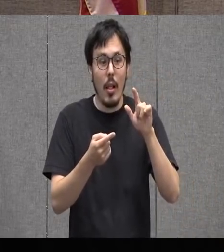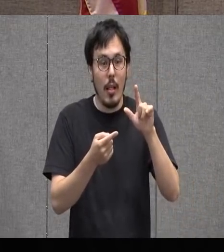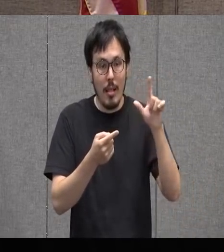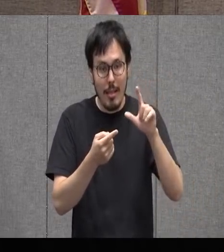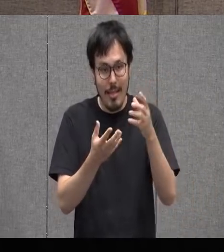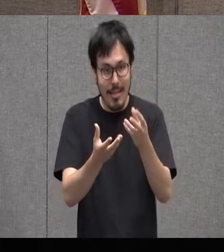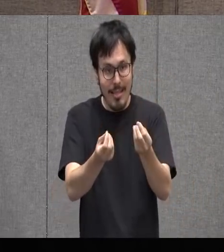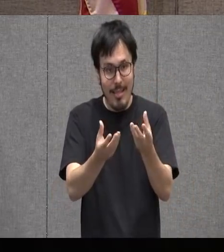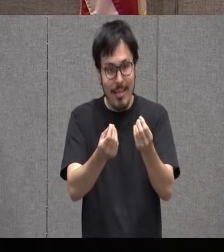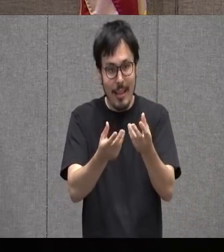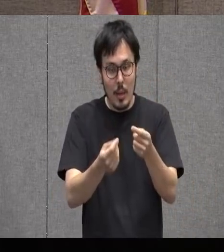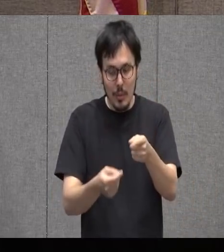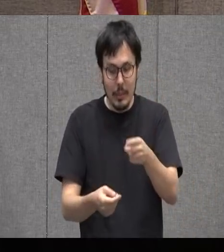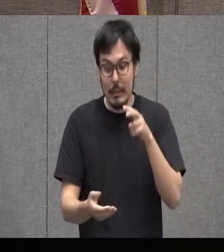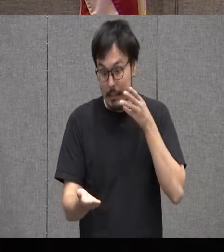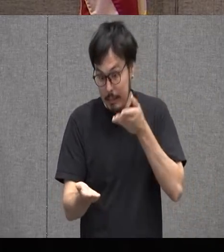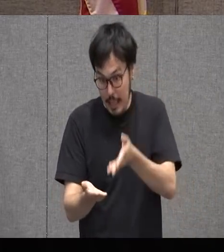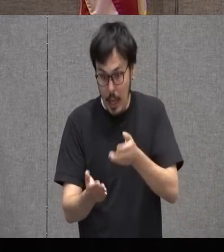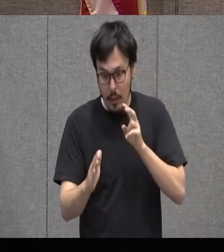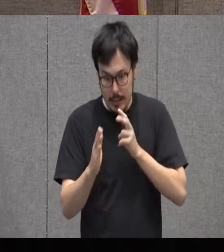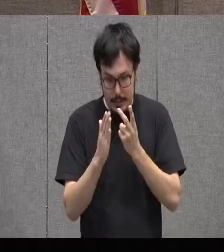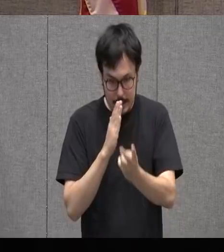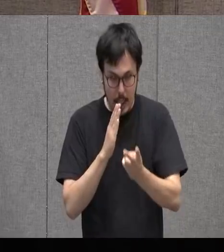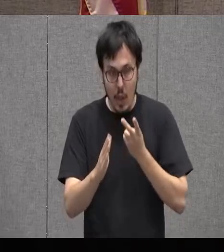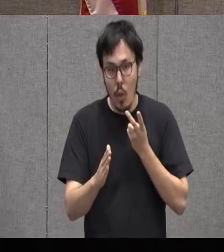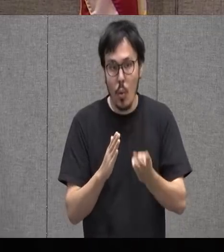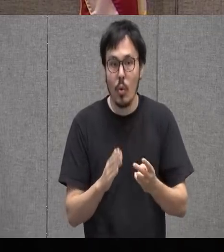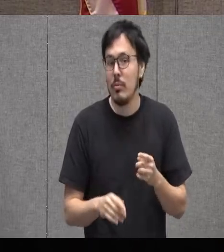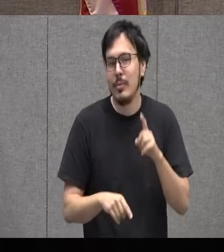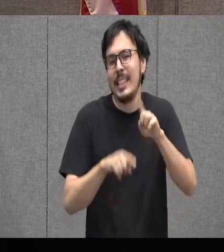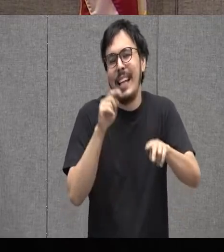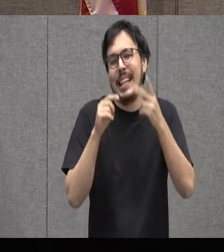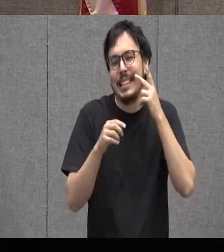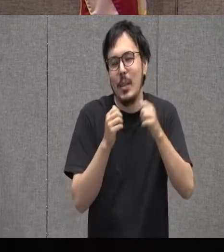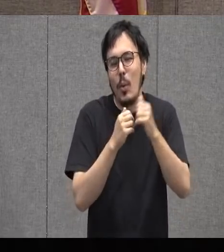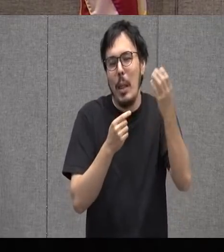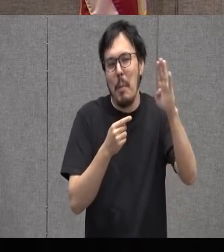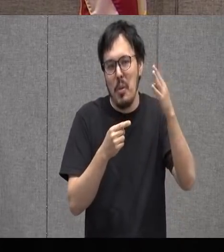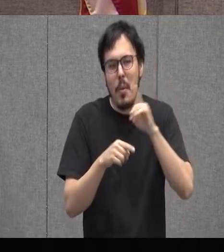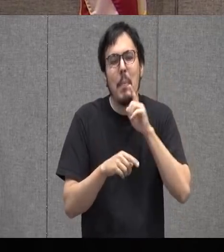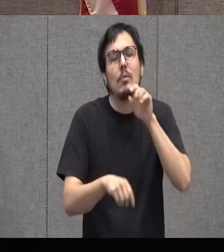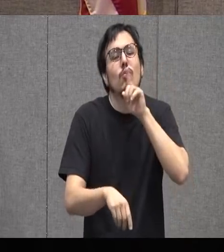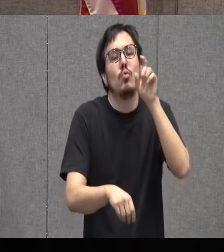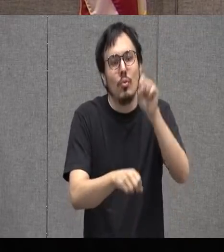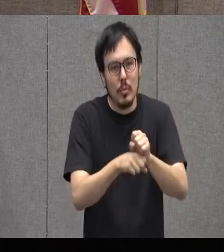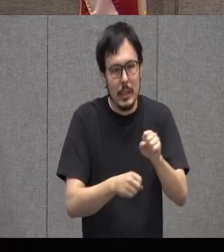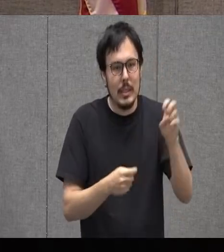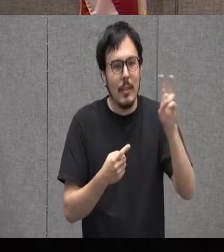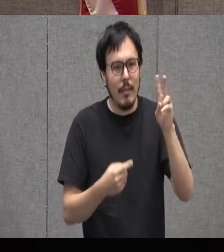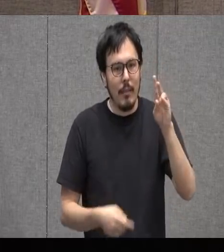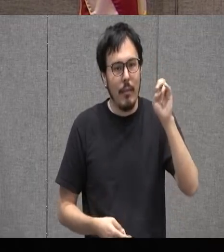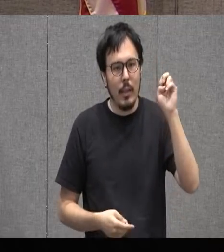but I assure you it is vinegar. And then we should expect the same observations.